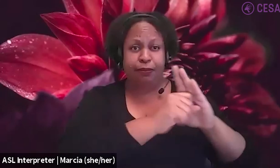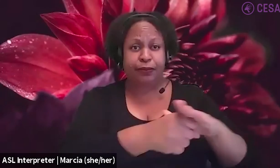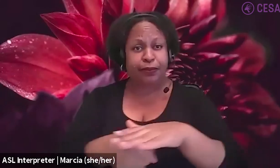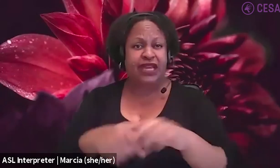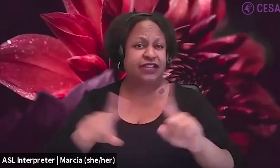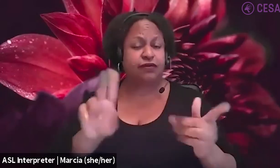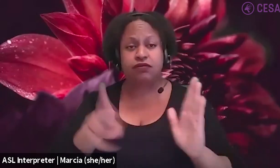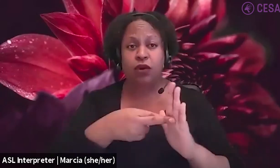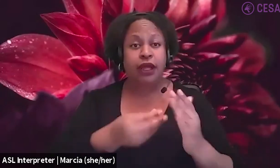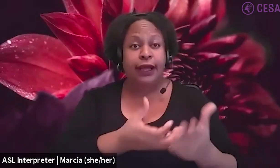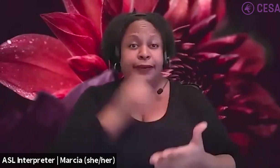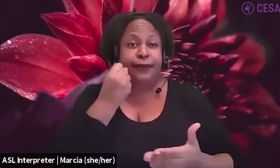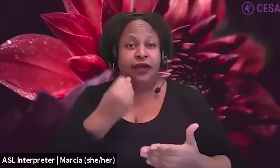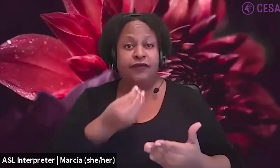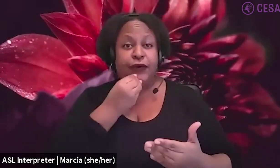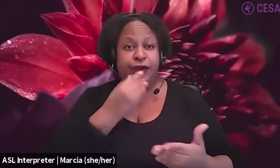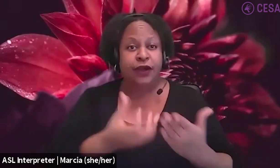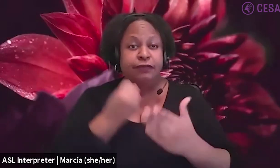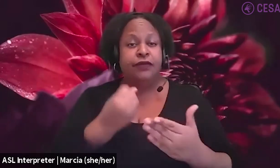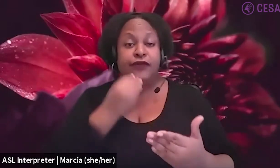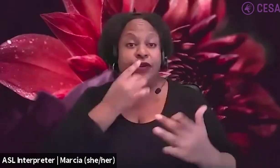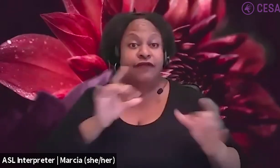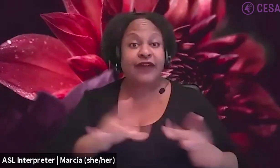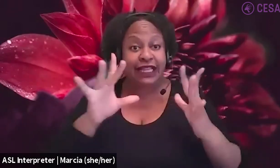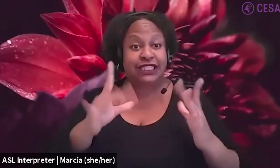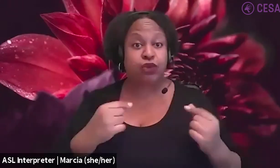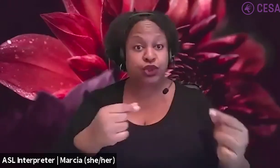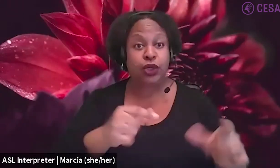food deprivation or food violence, by essentially stealing people from their lands, transatlantic